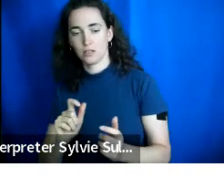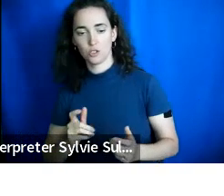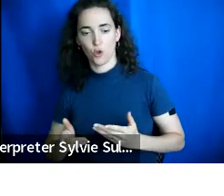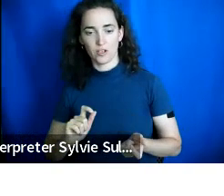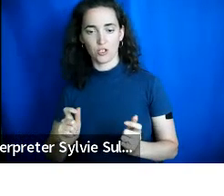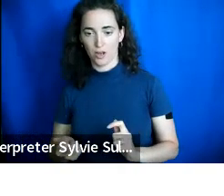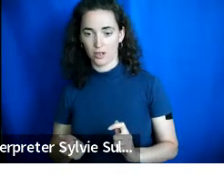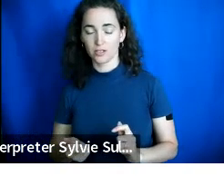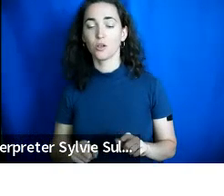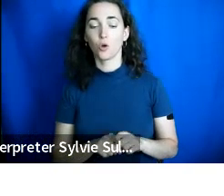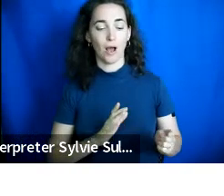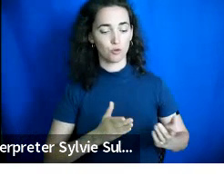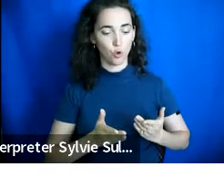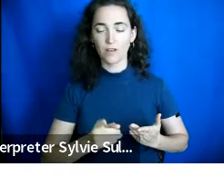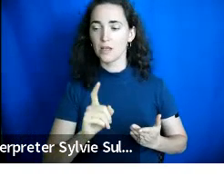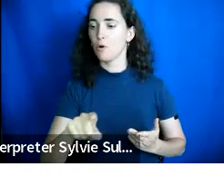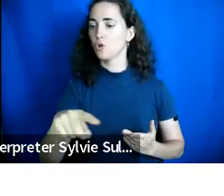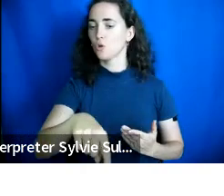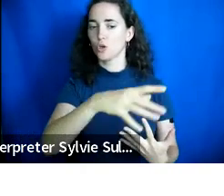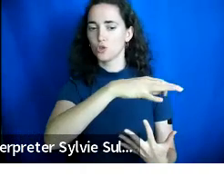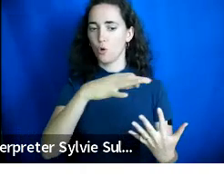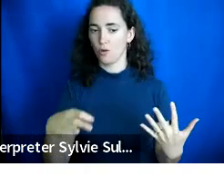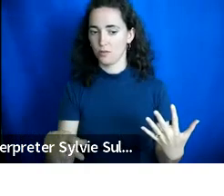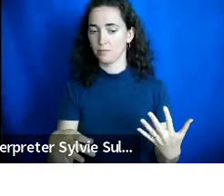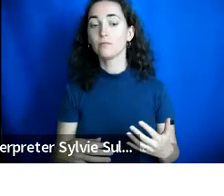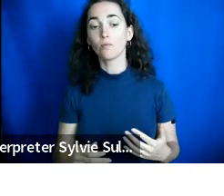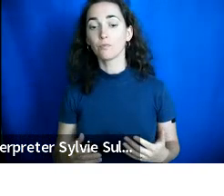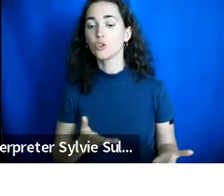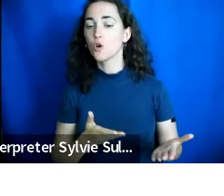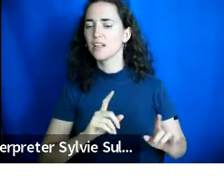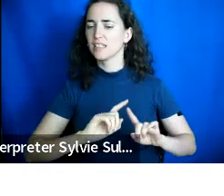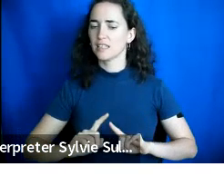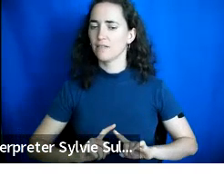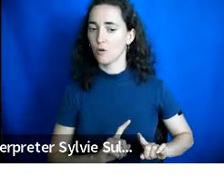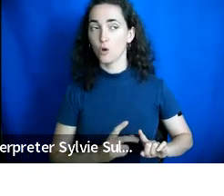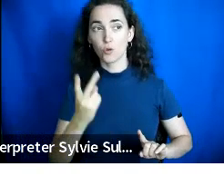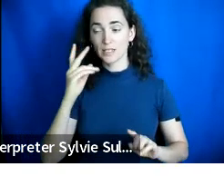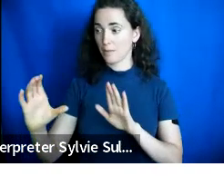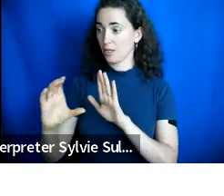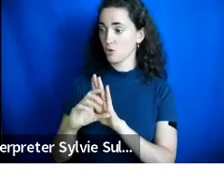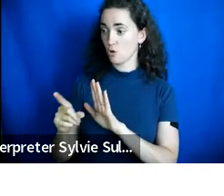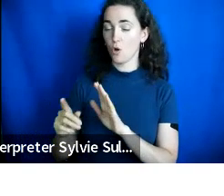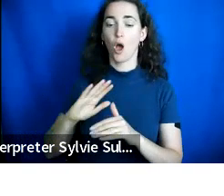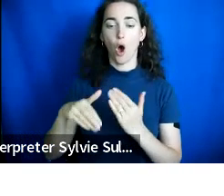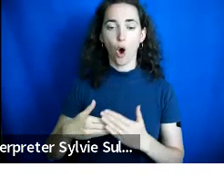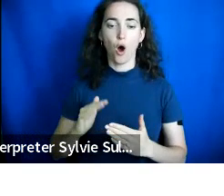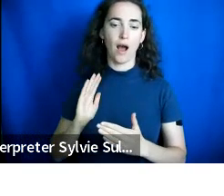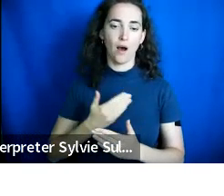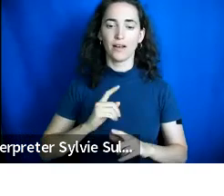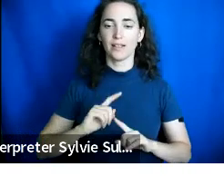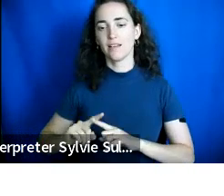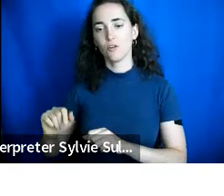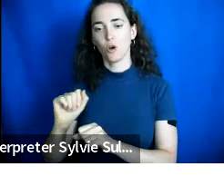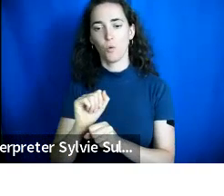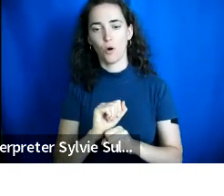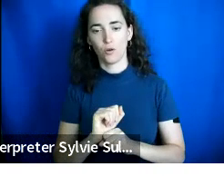Those services come to the participants in different ways. And you can see here in this visual it shows all the different work that we do in the office of aging and adult services.